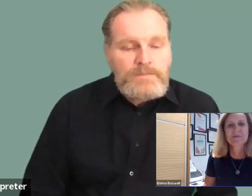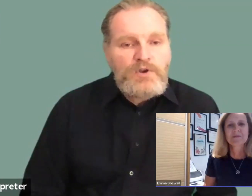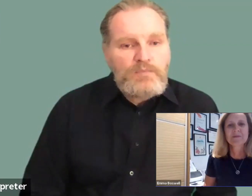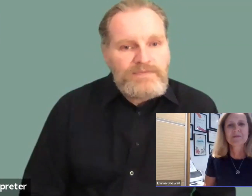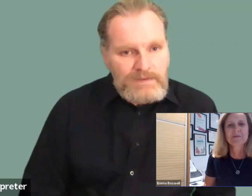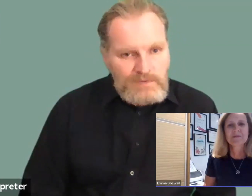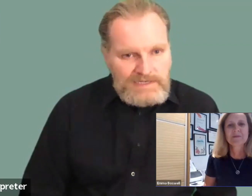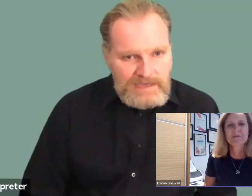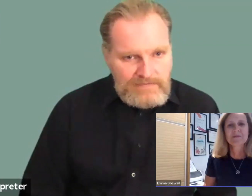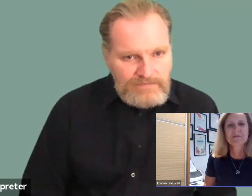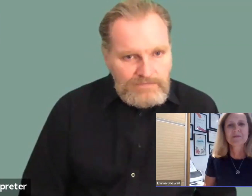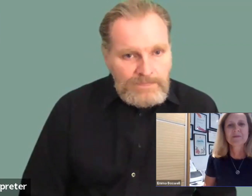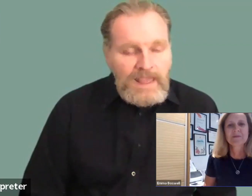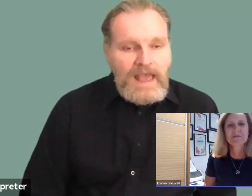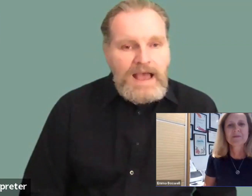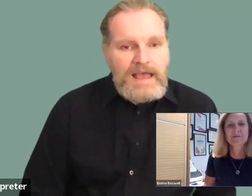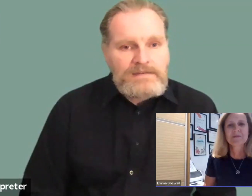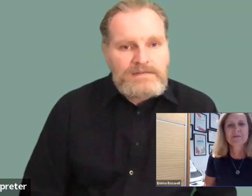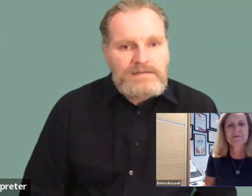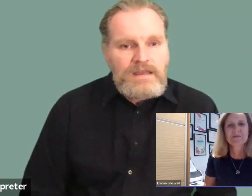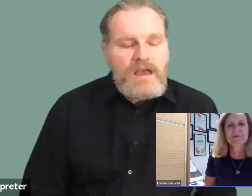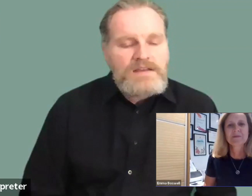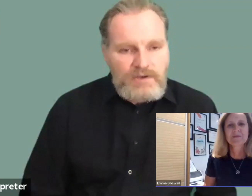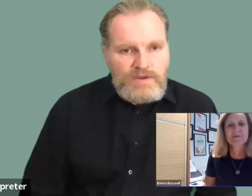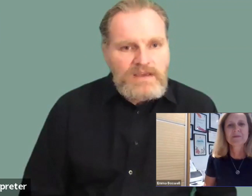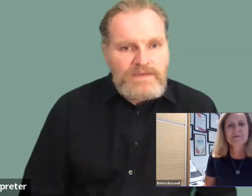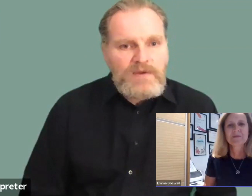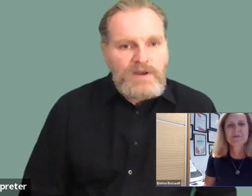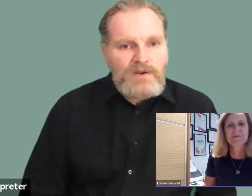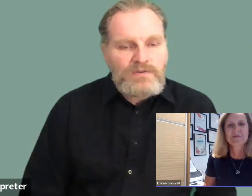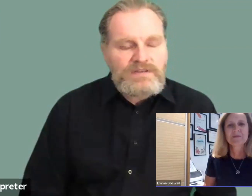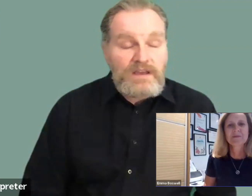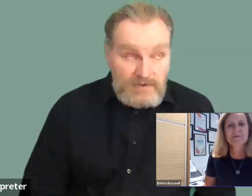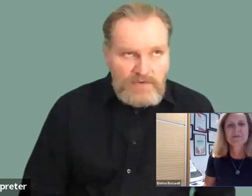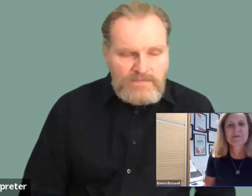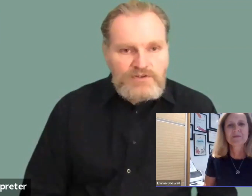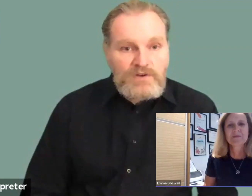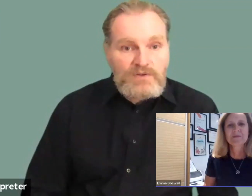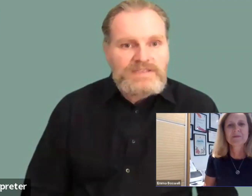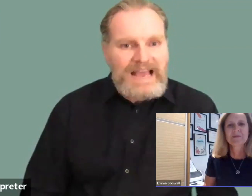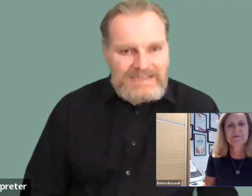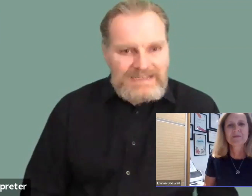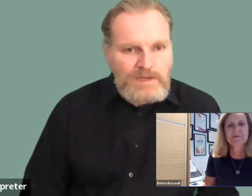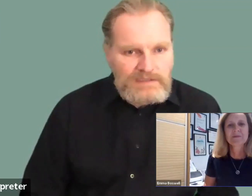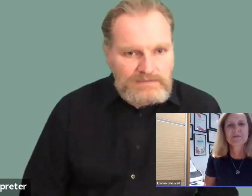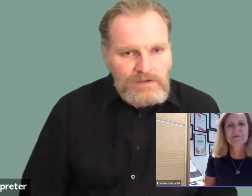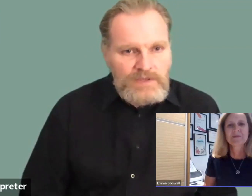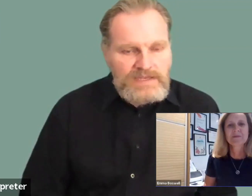but not profoundly deaf, and a degree of hearing loss – a degree of vision loss as well. Okay,